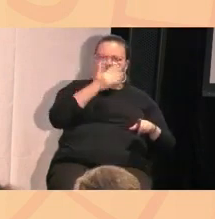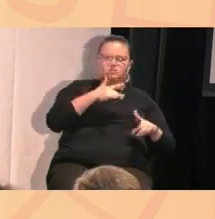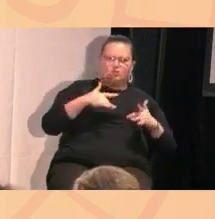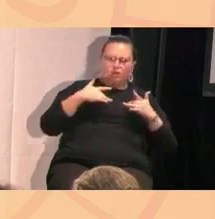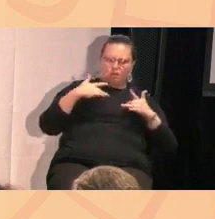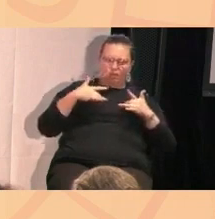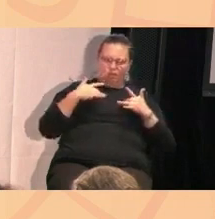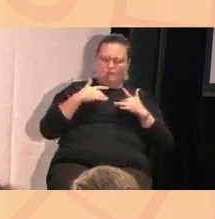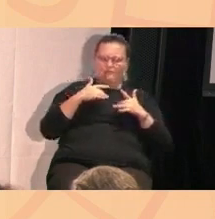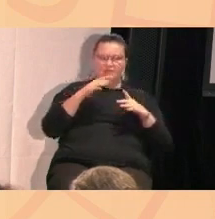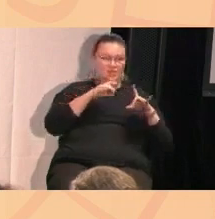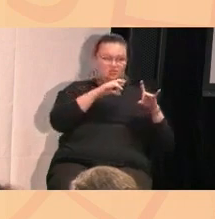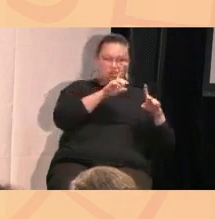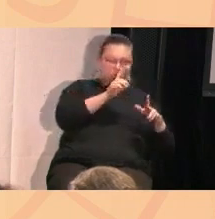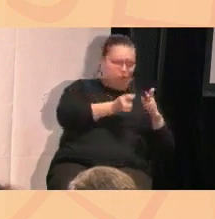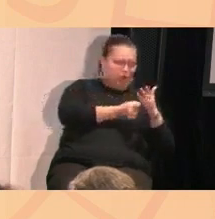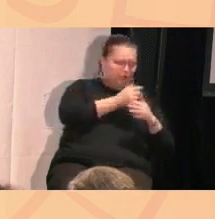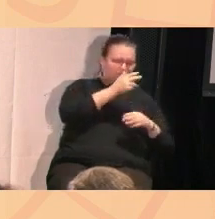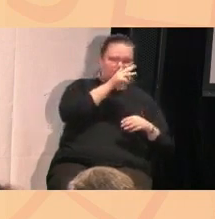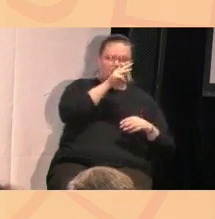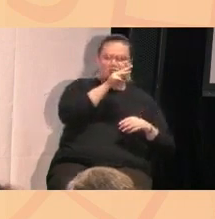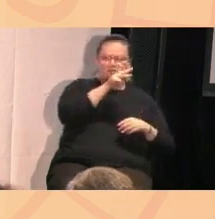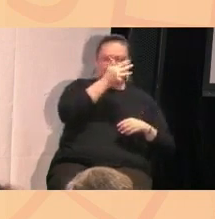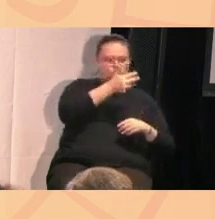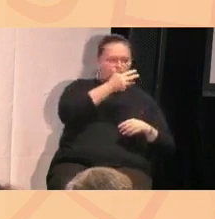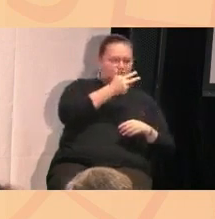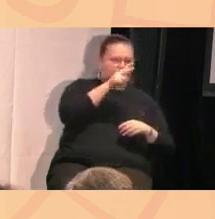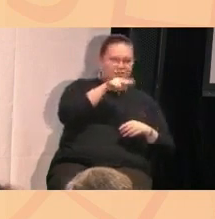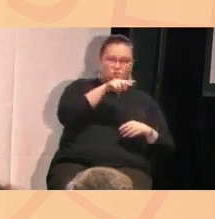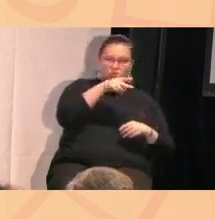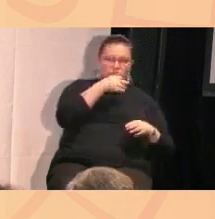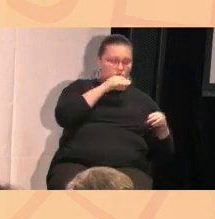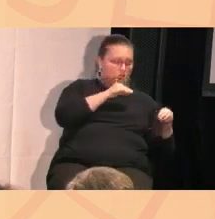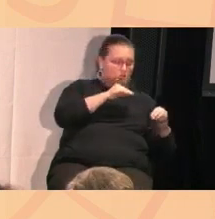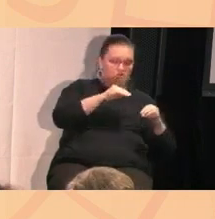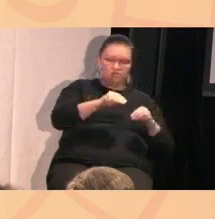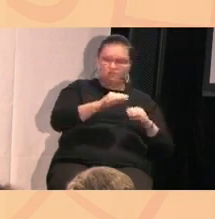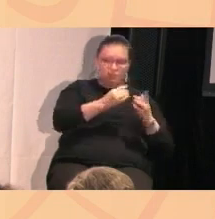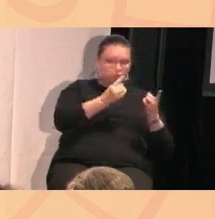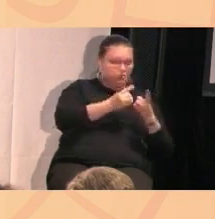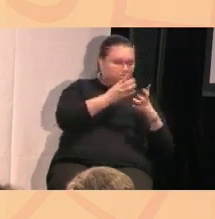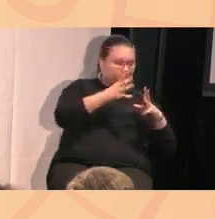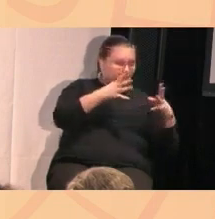They were doing a programme on 1922. And said, Well, you know, can you tell us something about that.